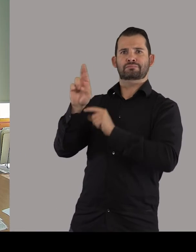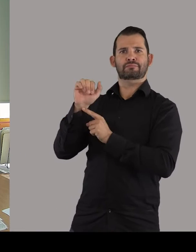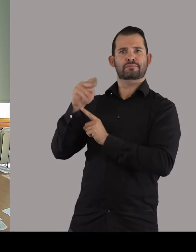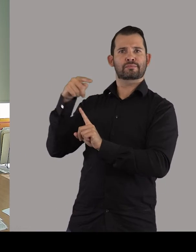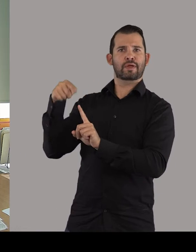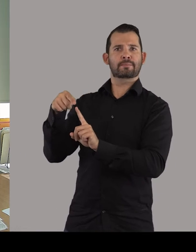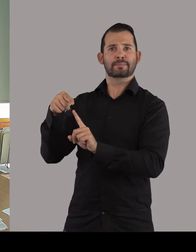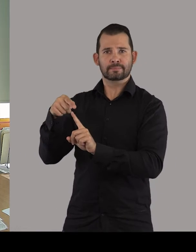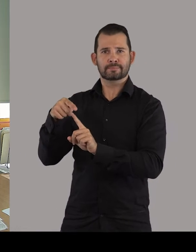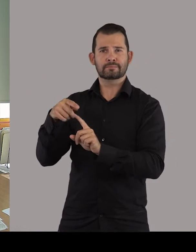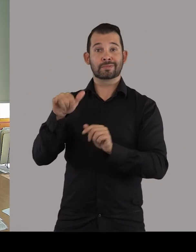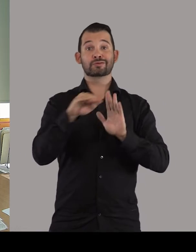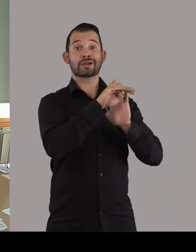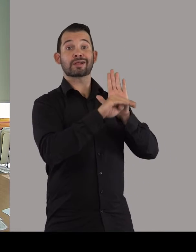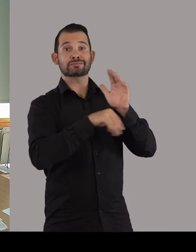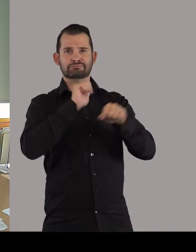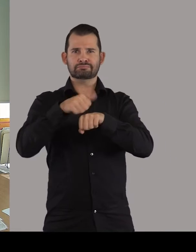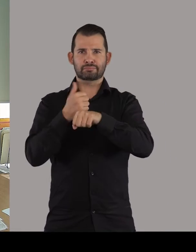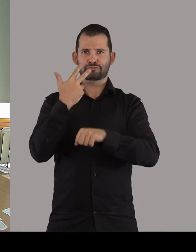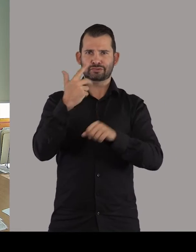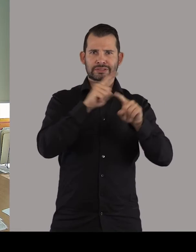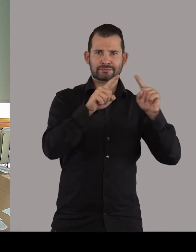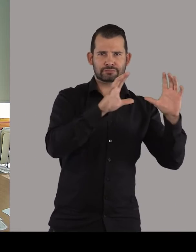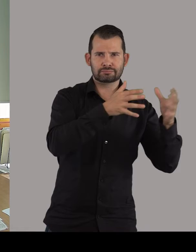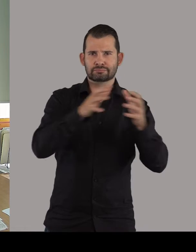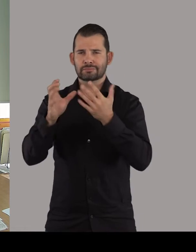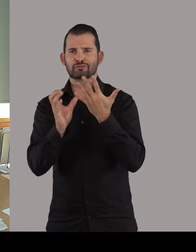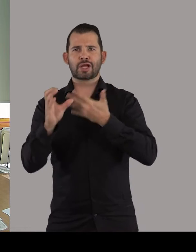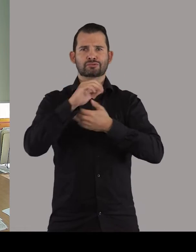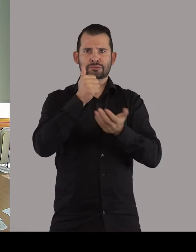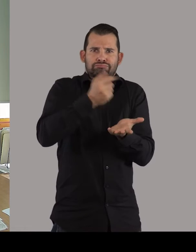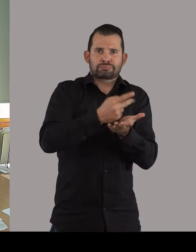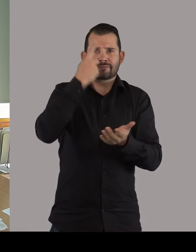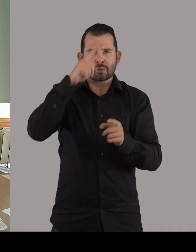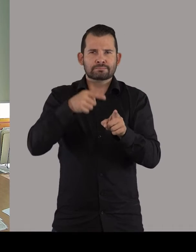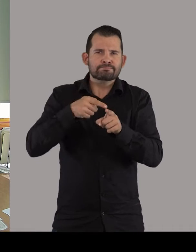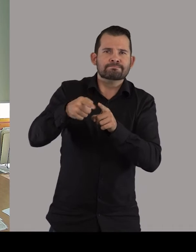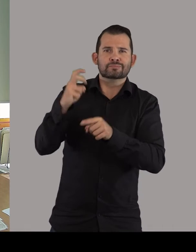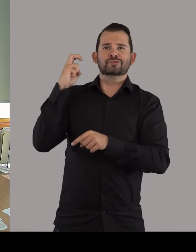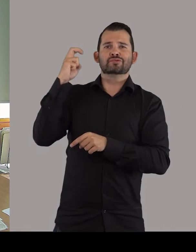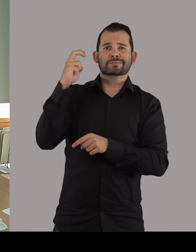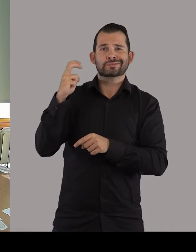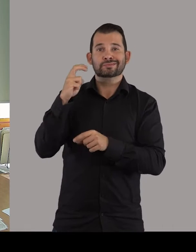The regulation created three different eligibility categories for specialized transportation,